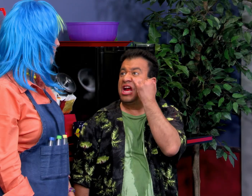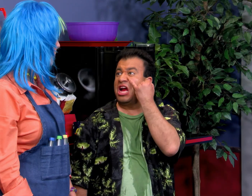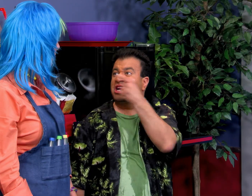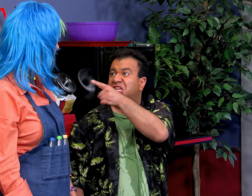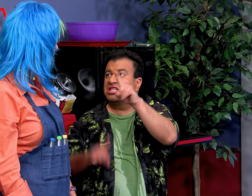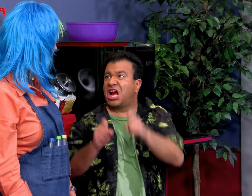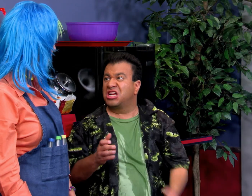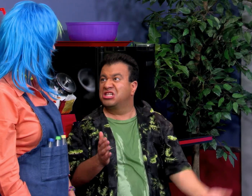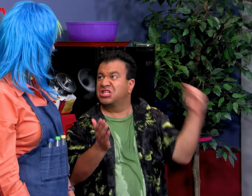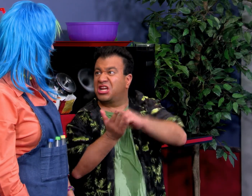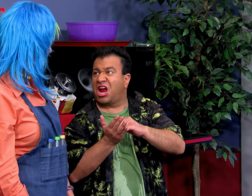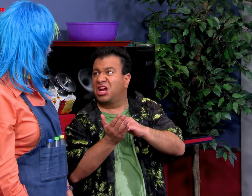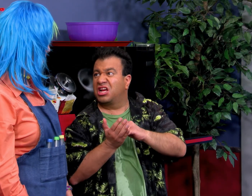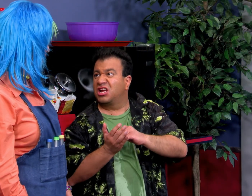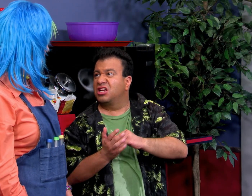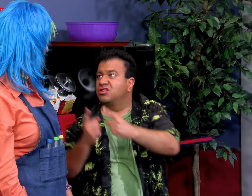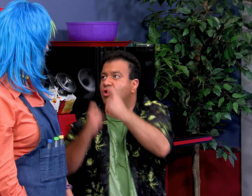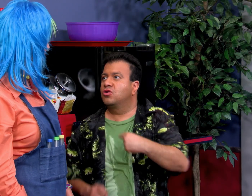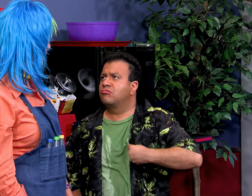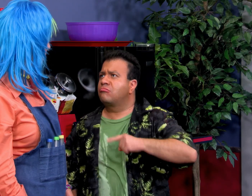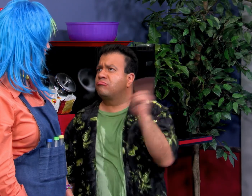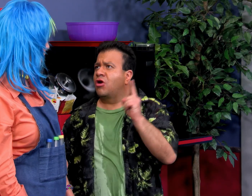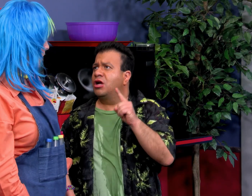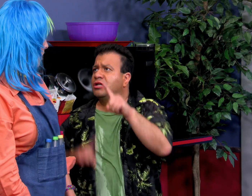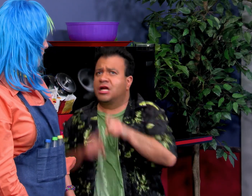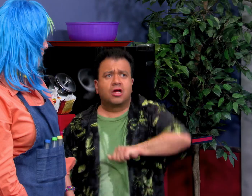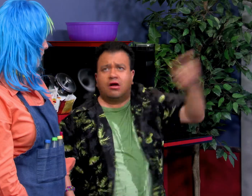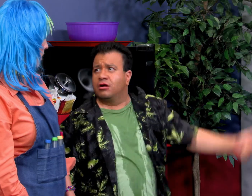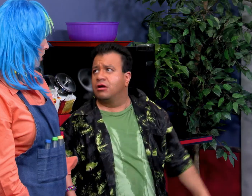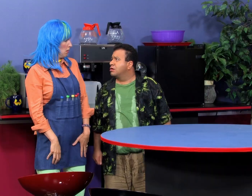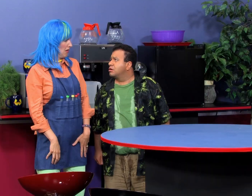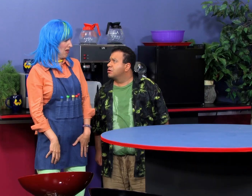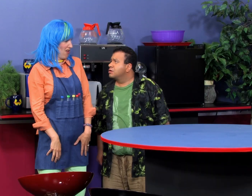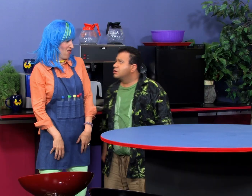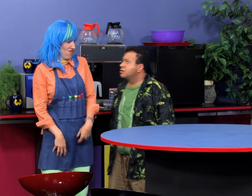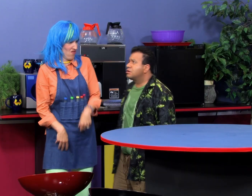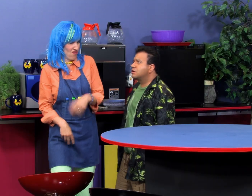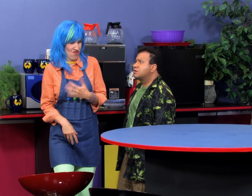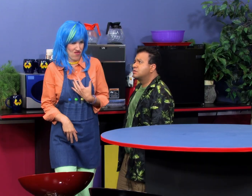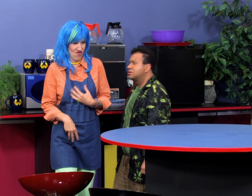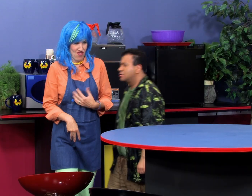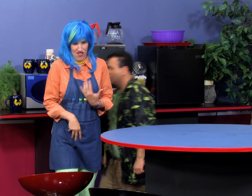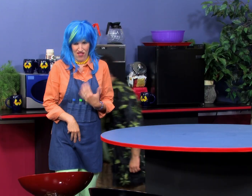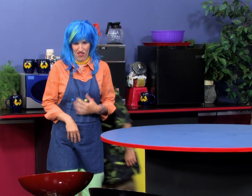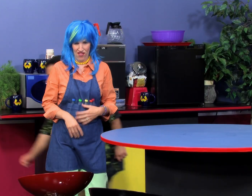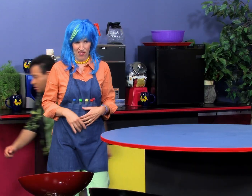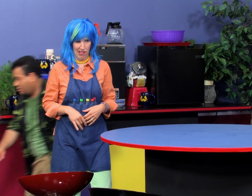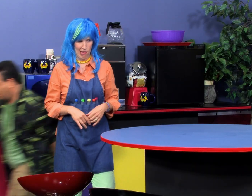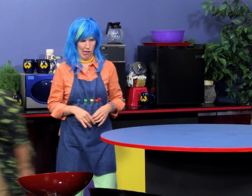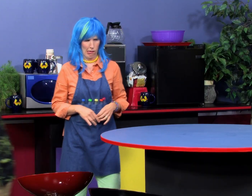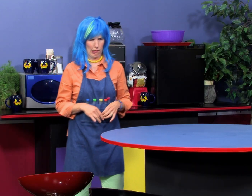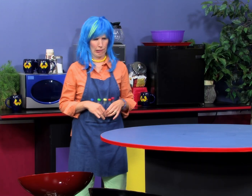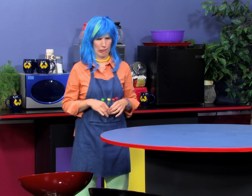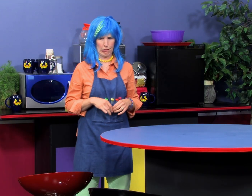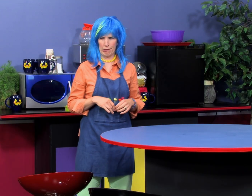IF YOU TEST IT AGAIN, DON'T TEST IT ON ME! FIND SOMEONE ELSE. FINE.